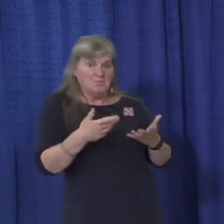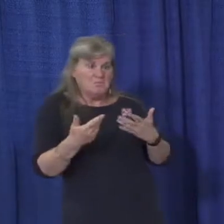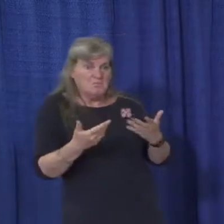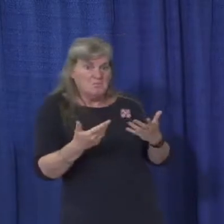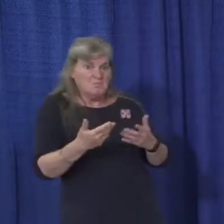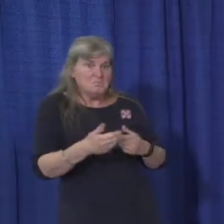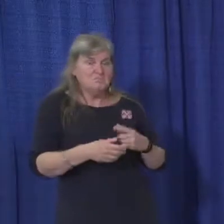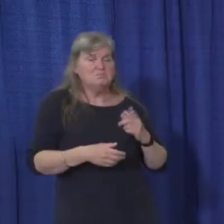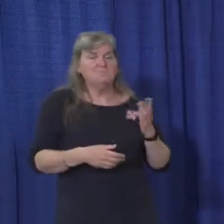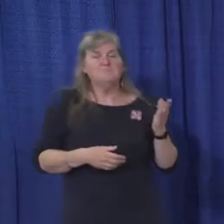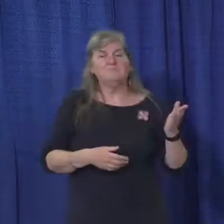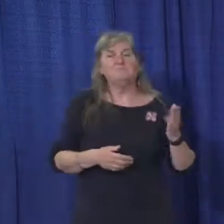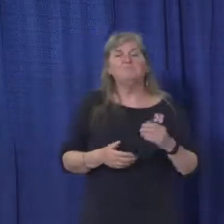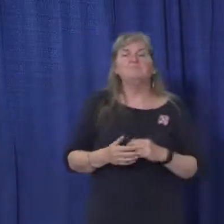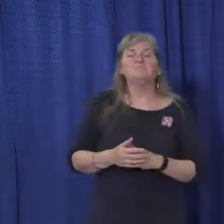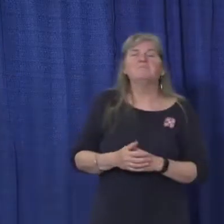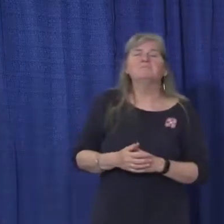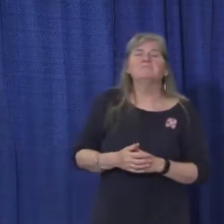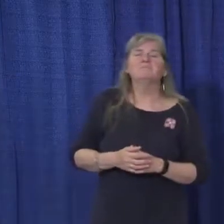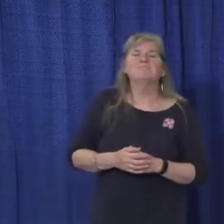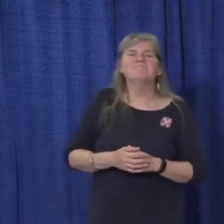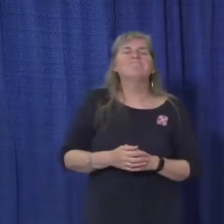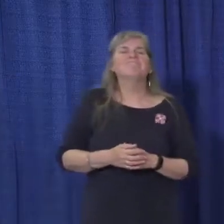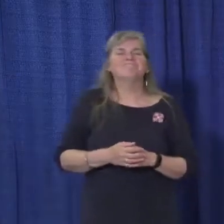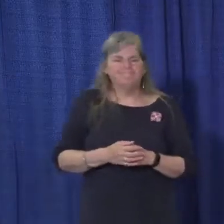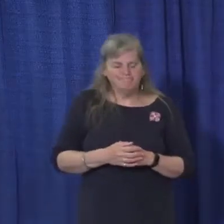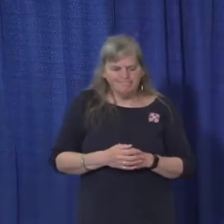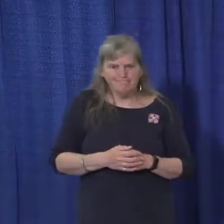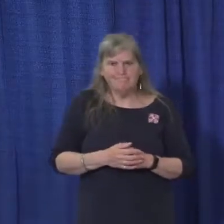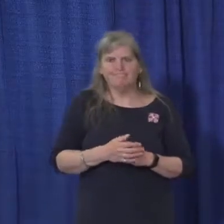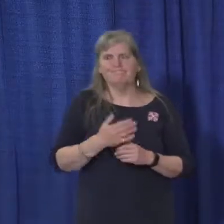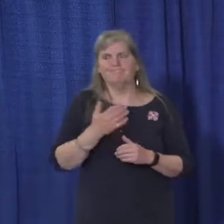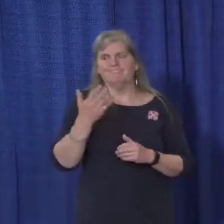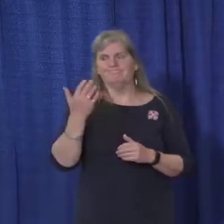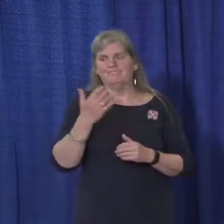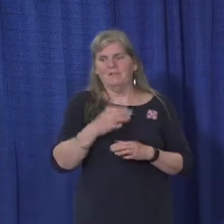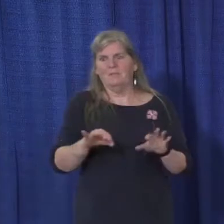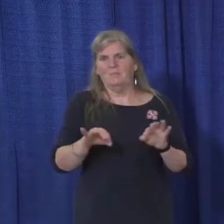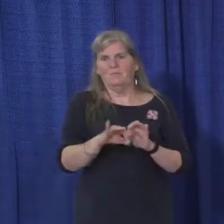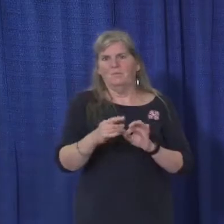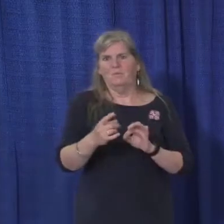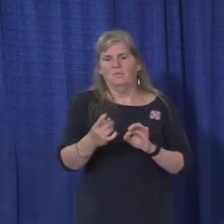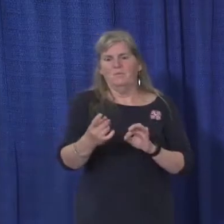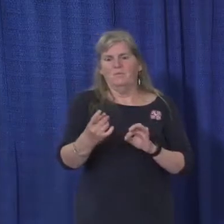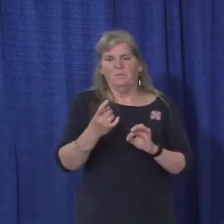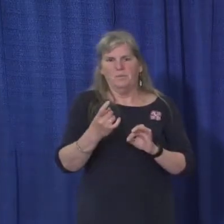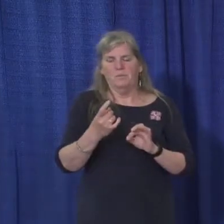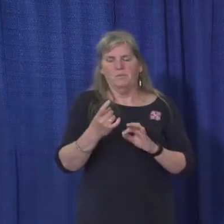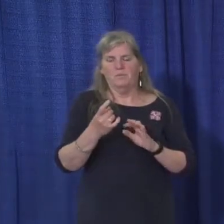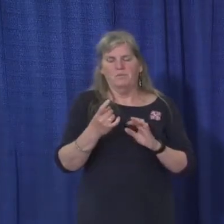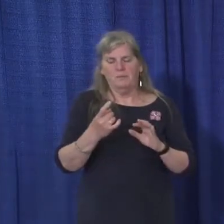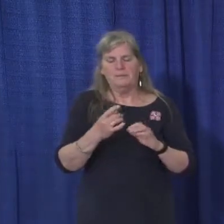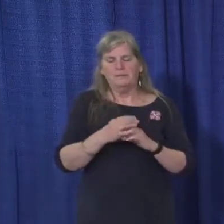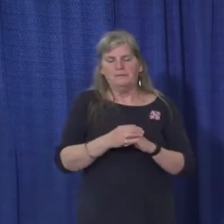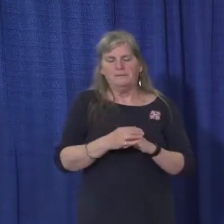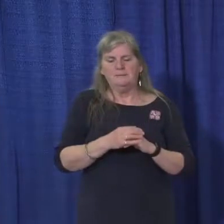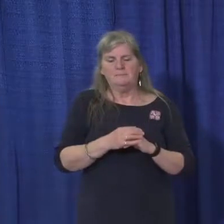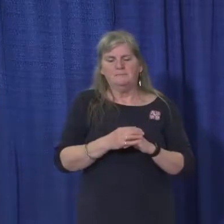Power we handling this? Is a really important question.